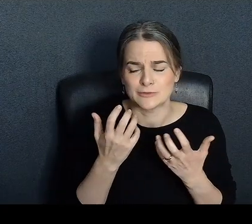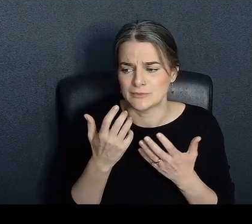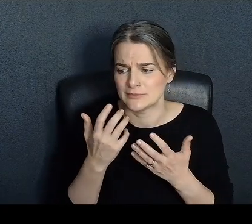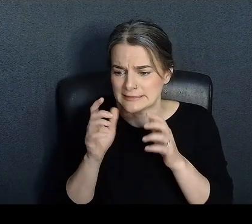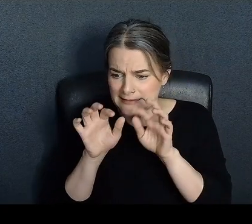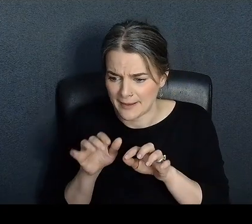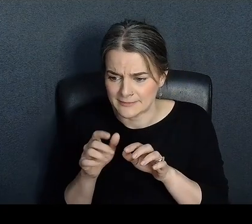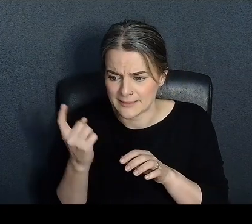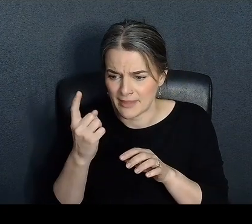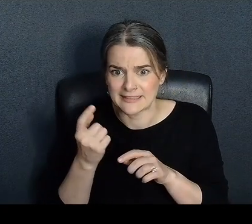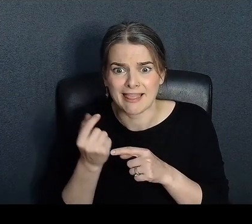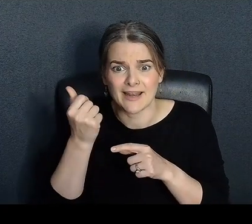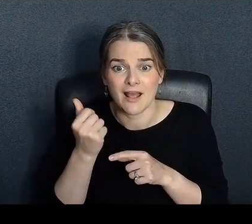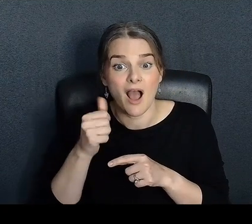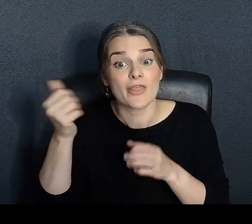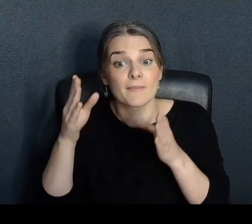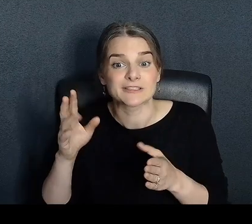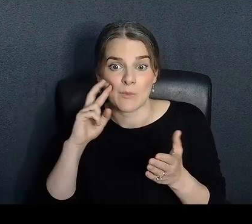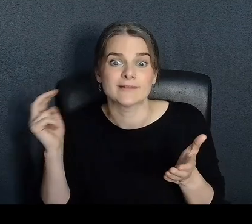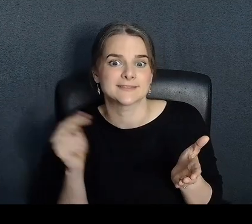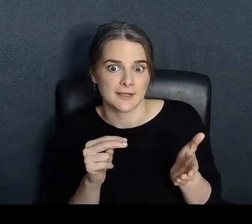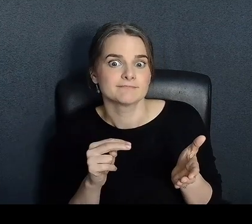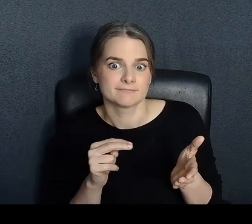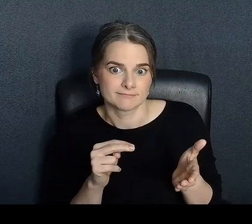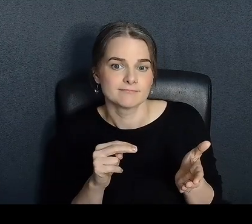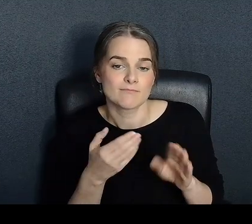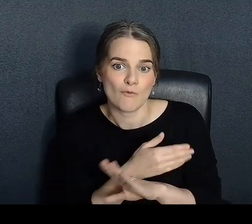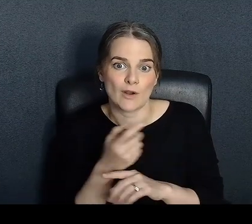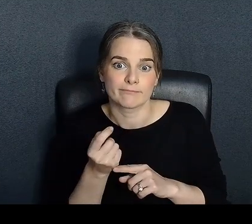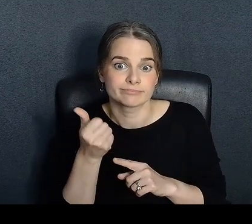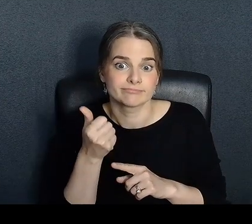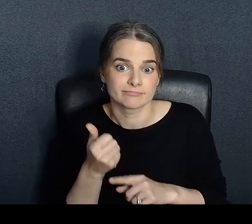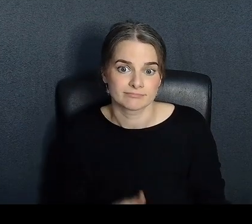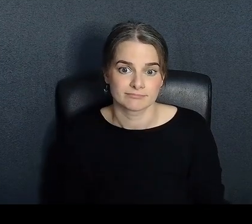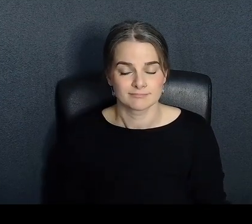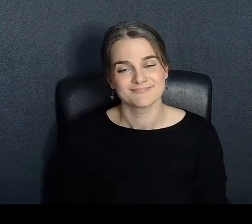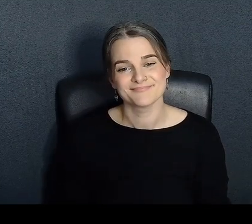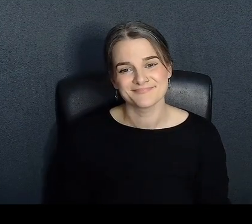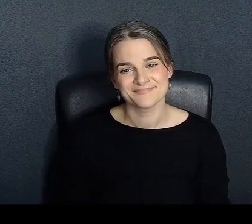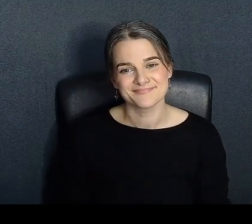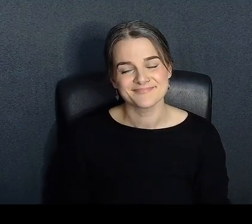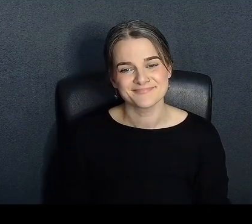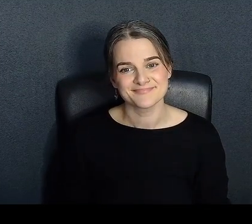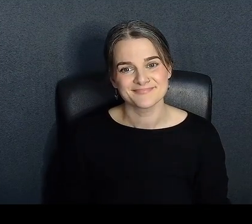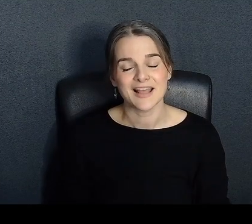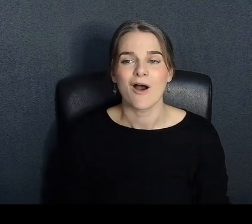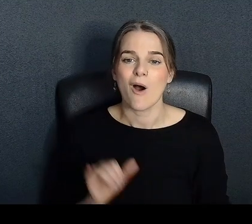The other person will see it. There is also text to speech, speech to text,